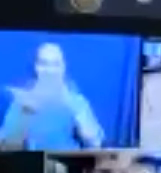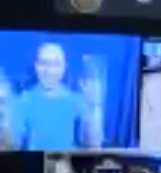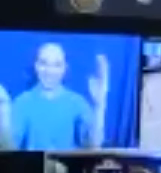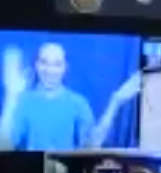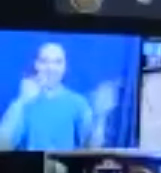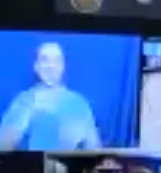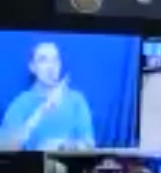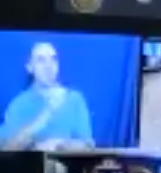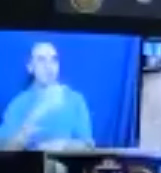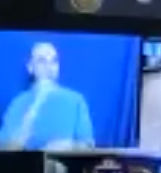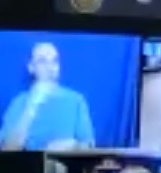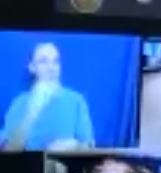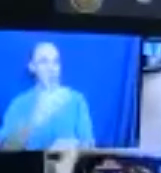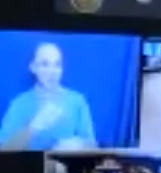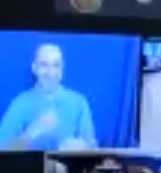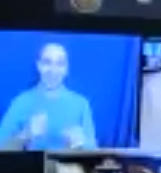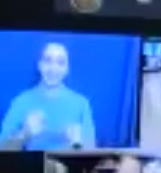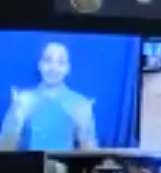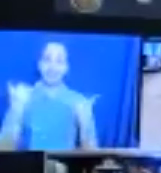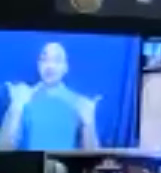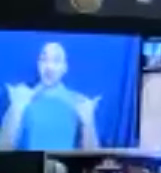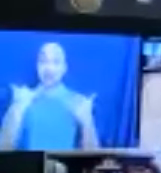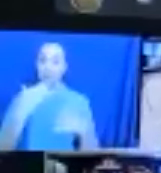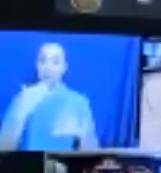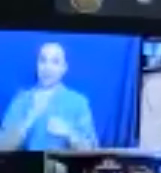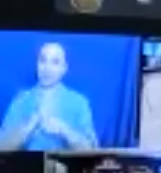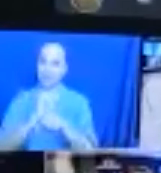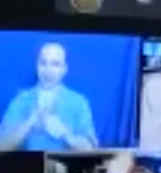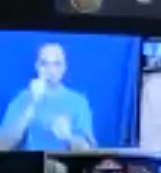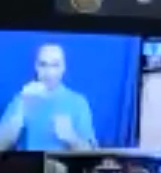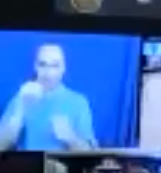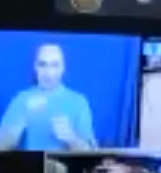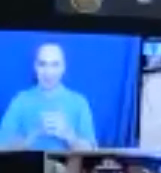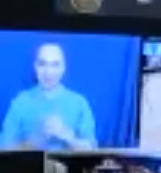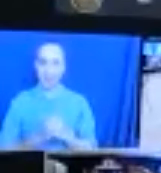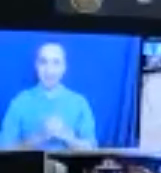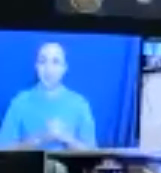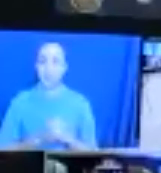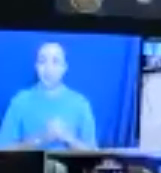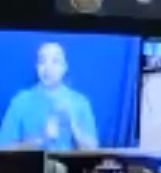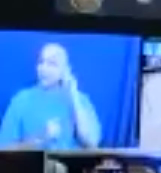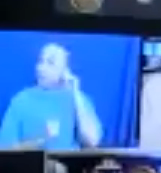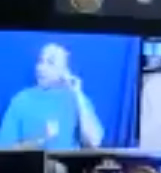NOW YOU'RE GOING TO SEE ME.